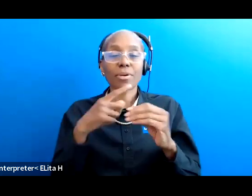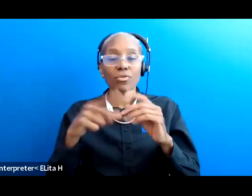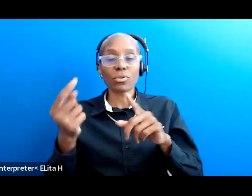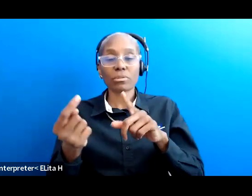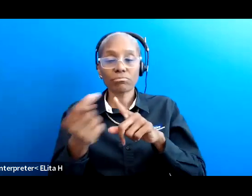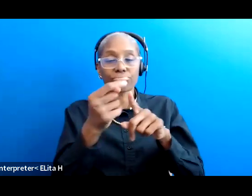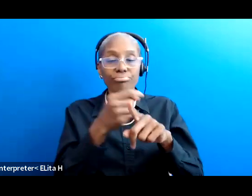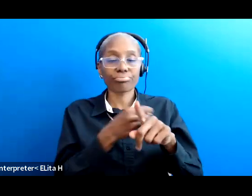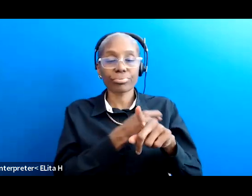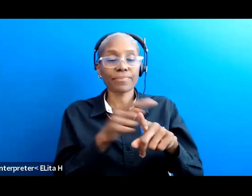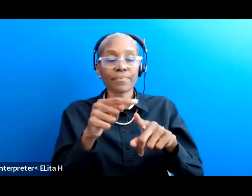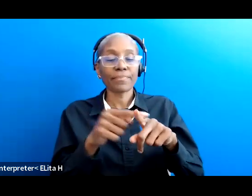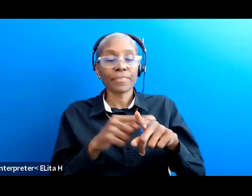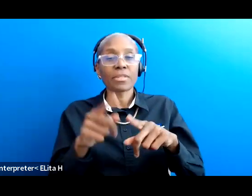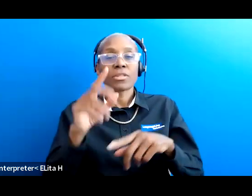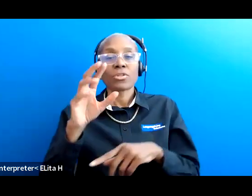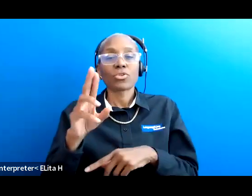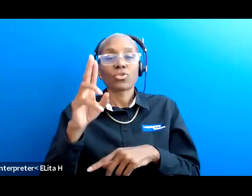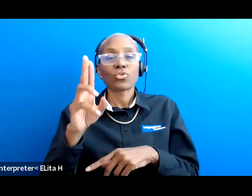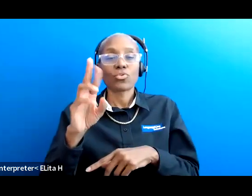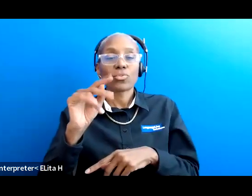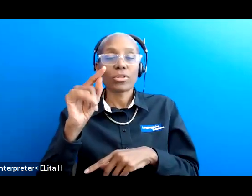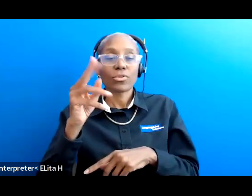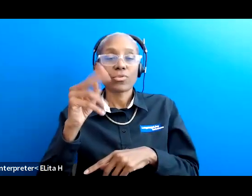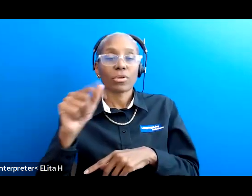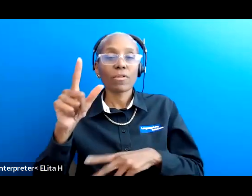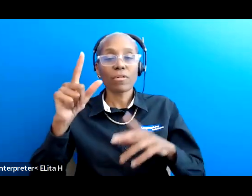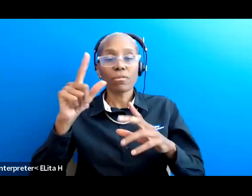they might be able to do some injections there that might help.